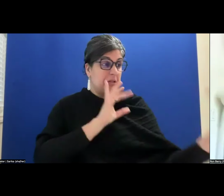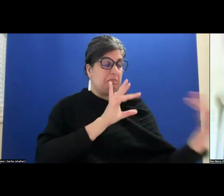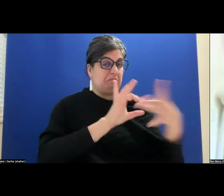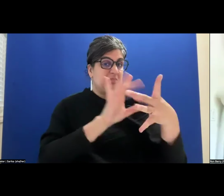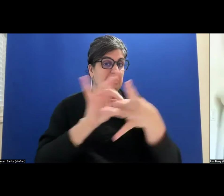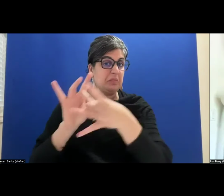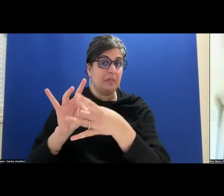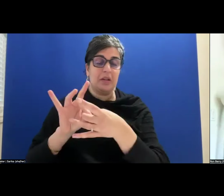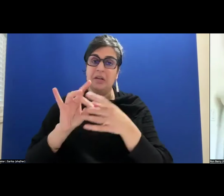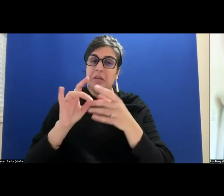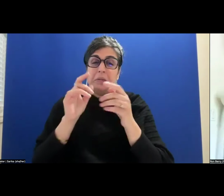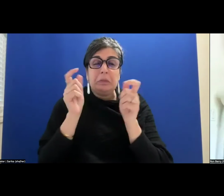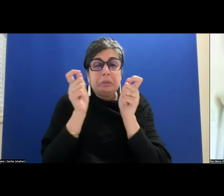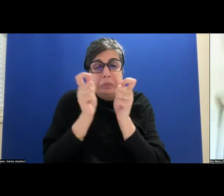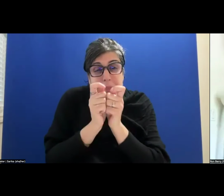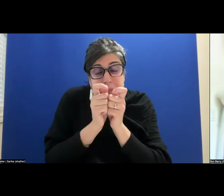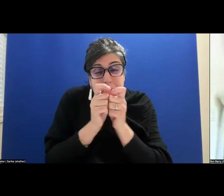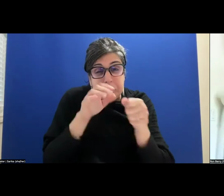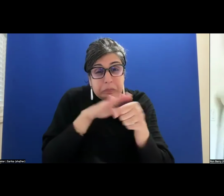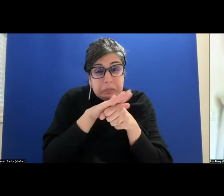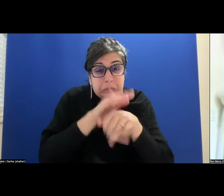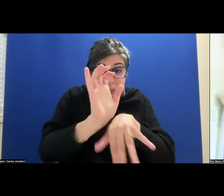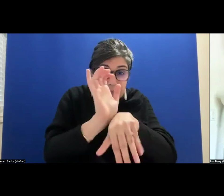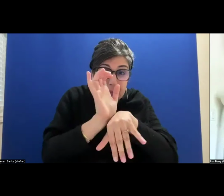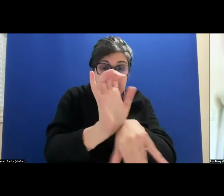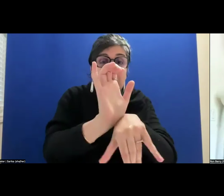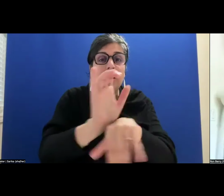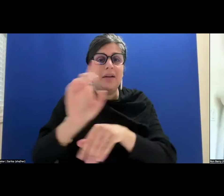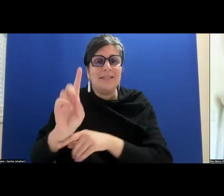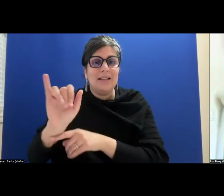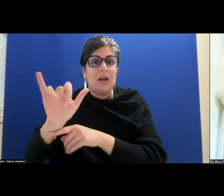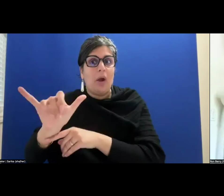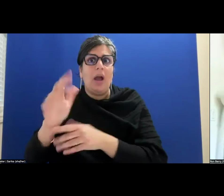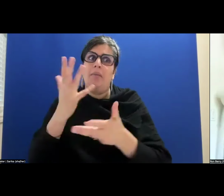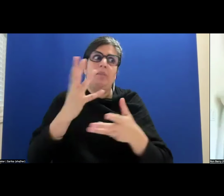DIY organizations, perhaps all volunteer, no paid staff,